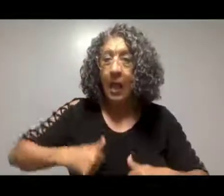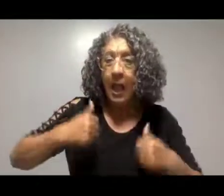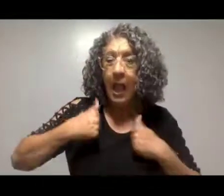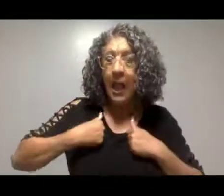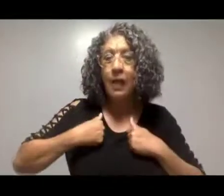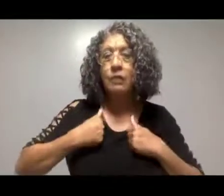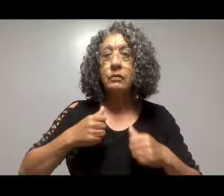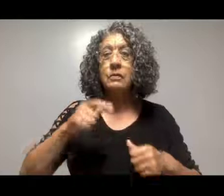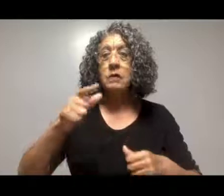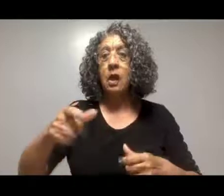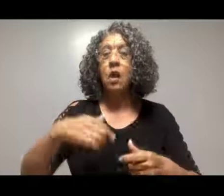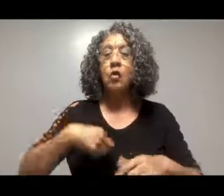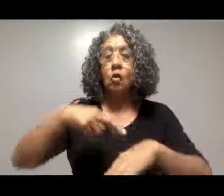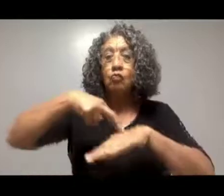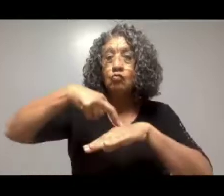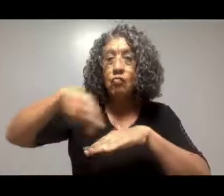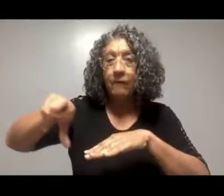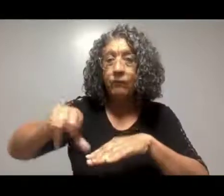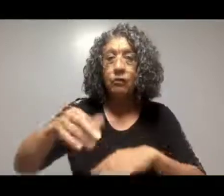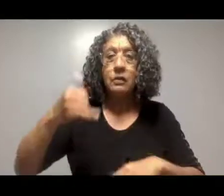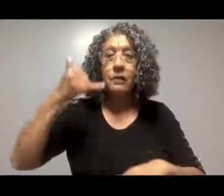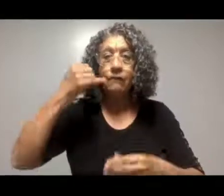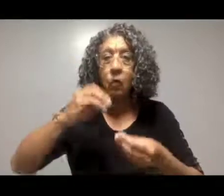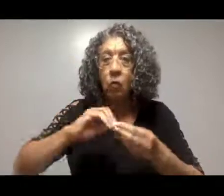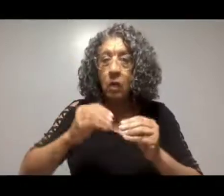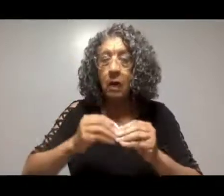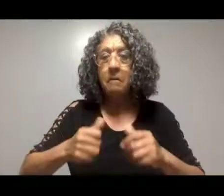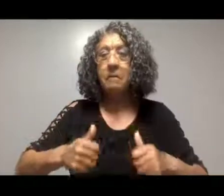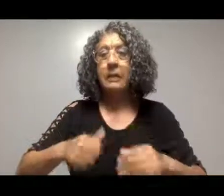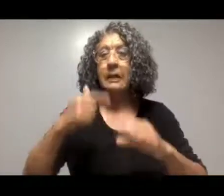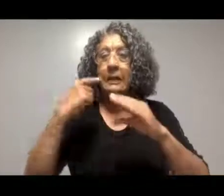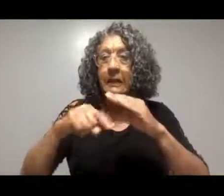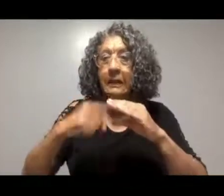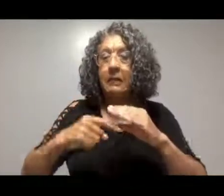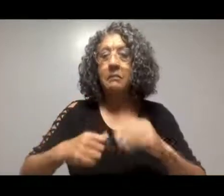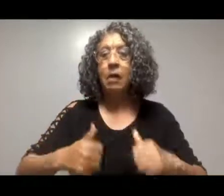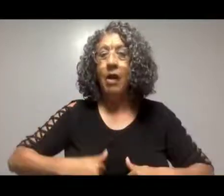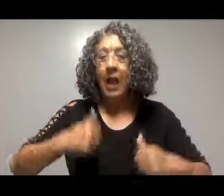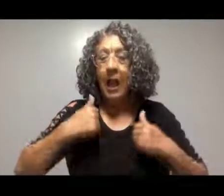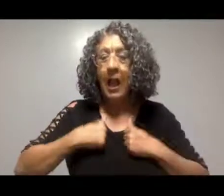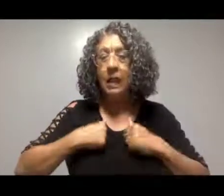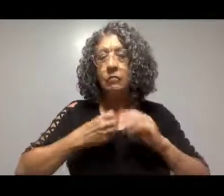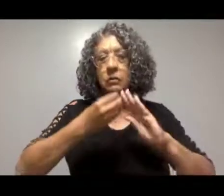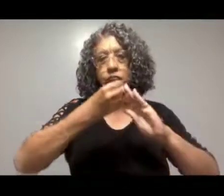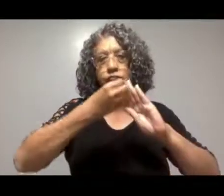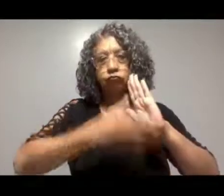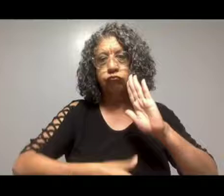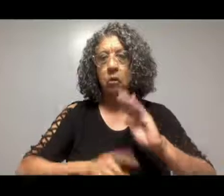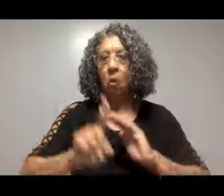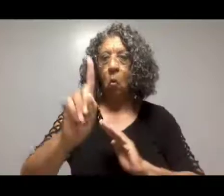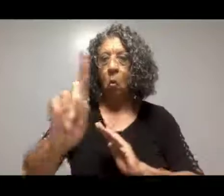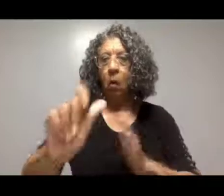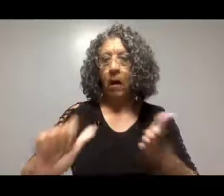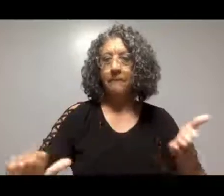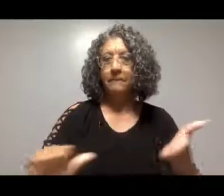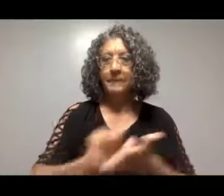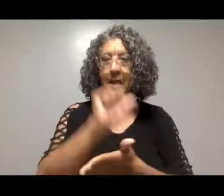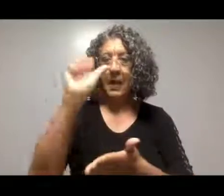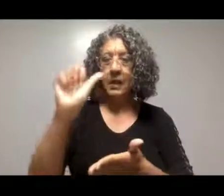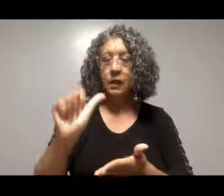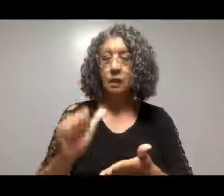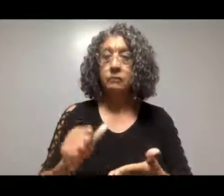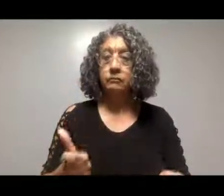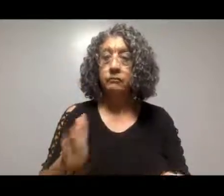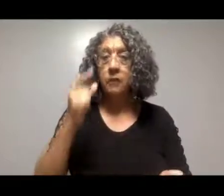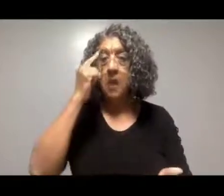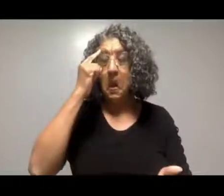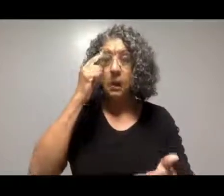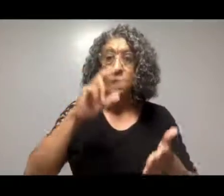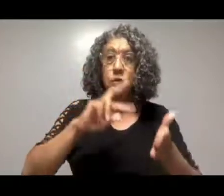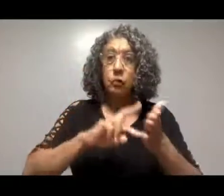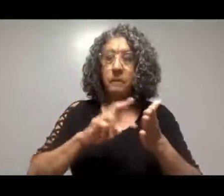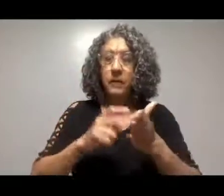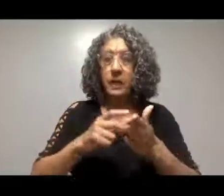your school address, your references phone numbers, and emails. Will have everything all on one page.